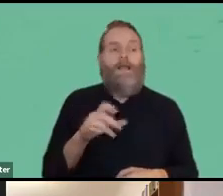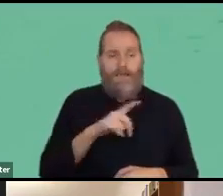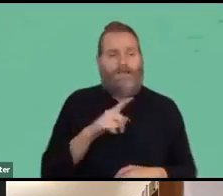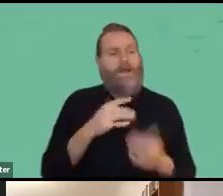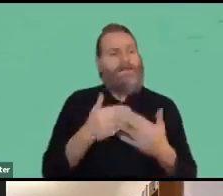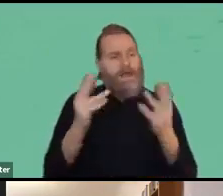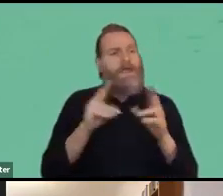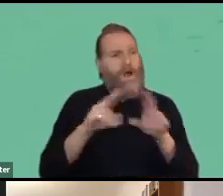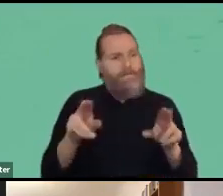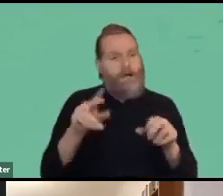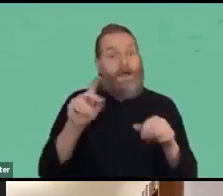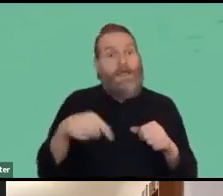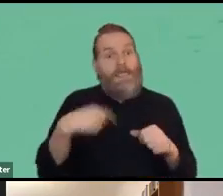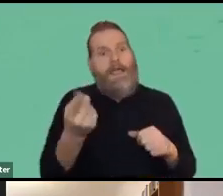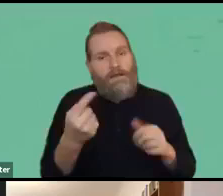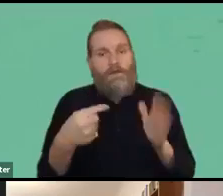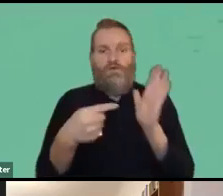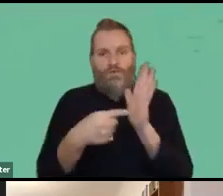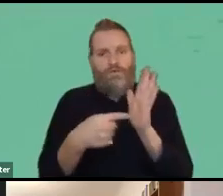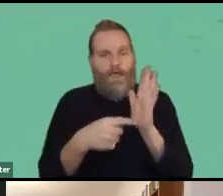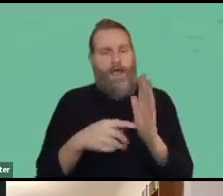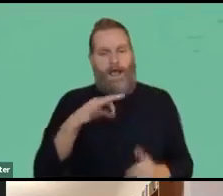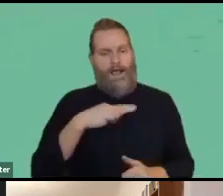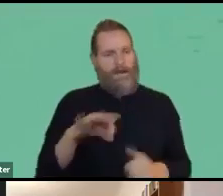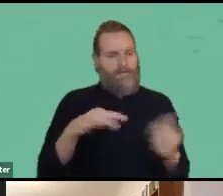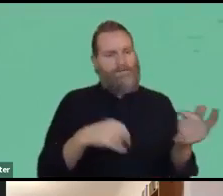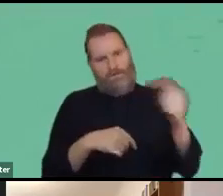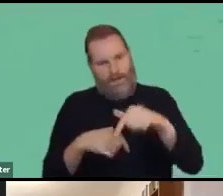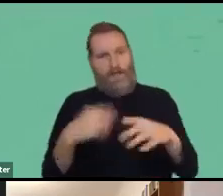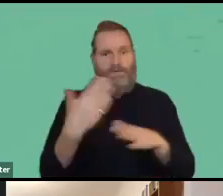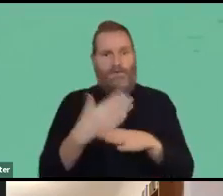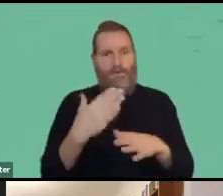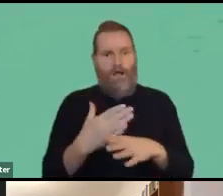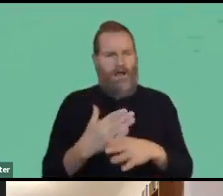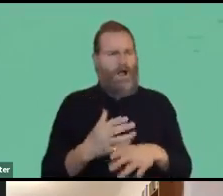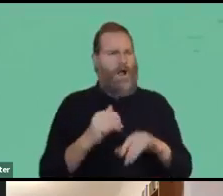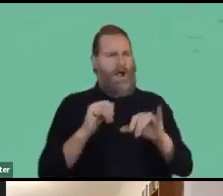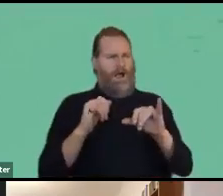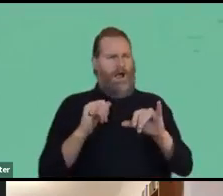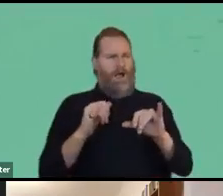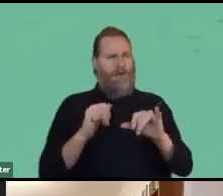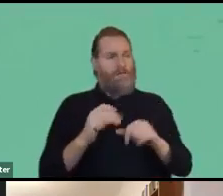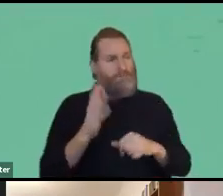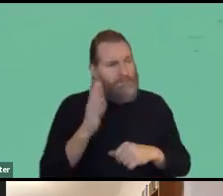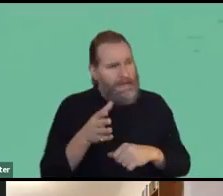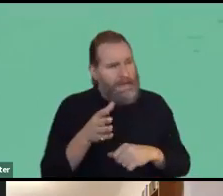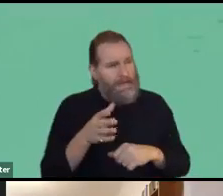place about that real world lived experience of our civil servants when some civil servants were